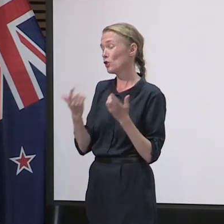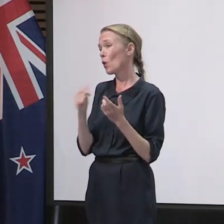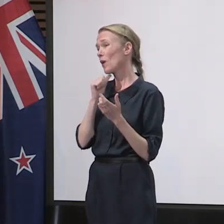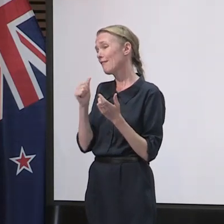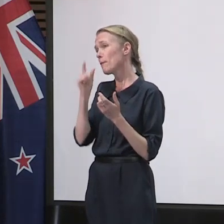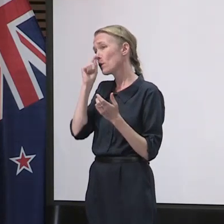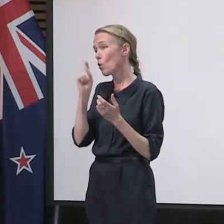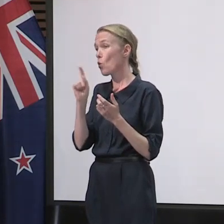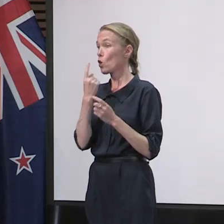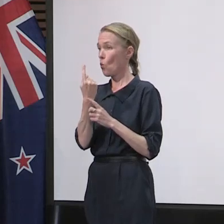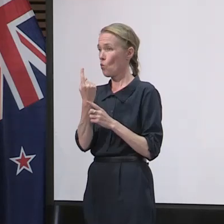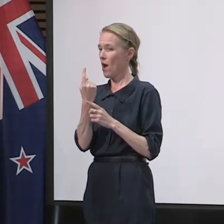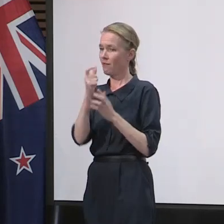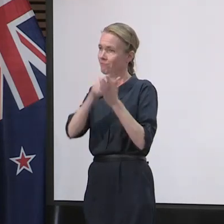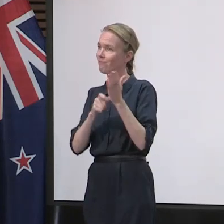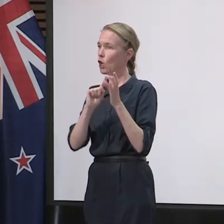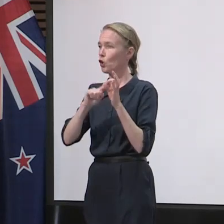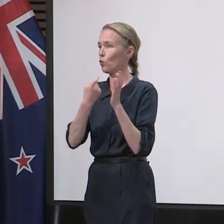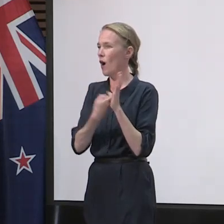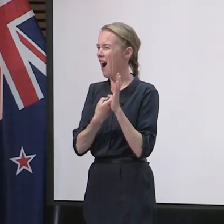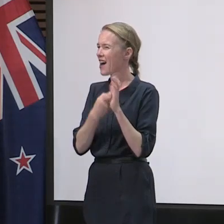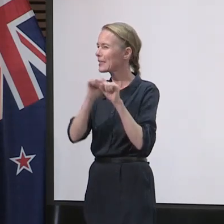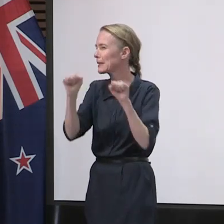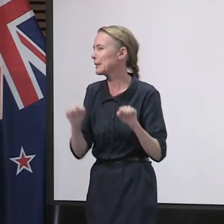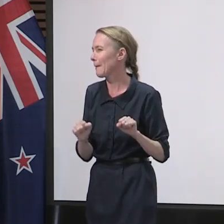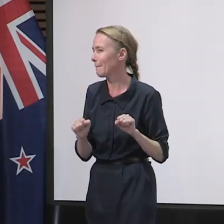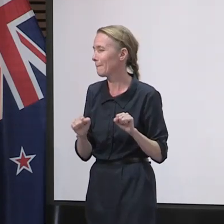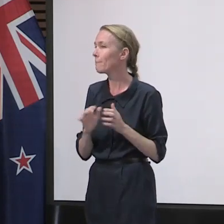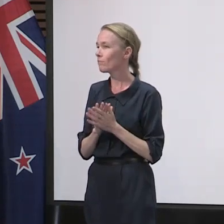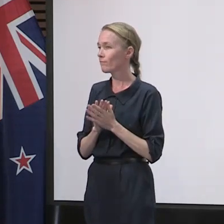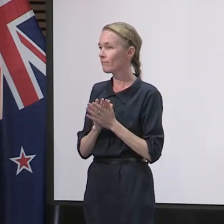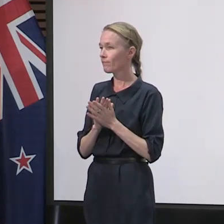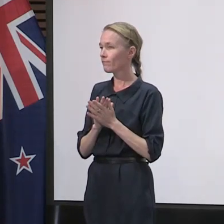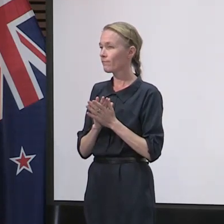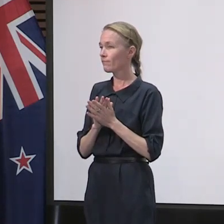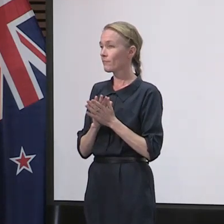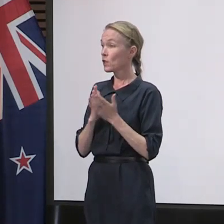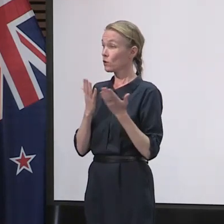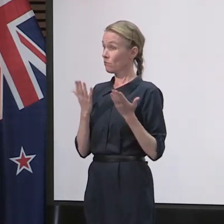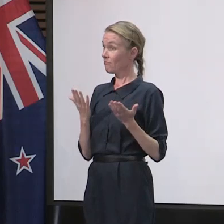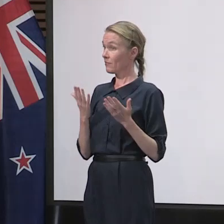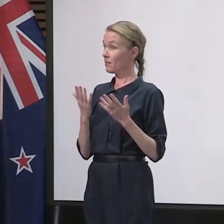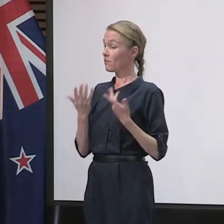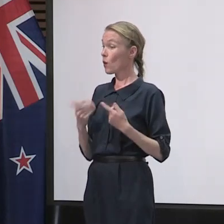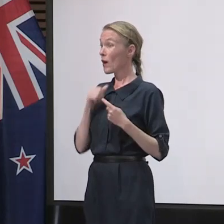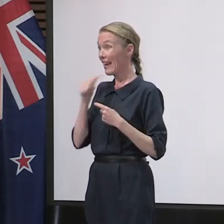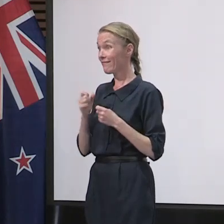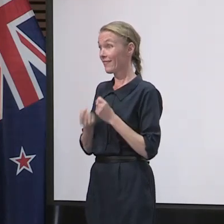able to hopefully migrant to